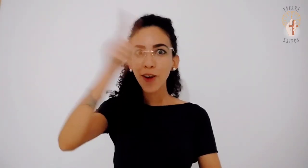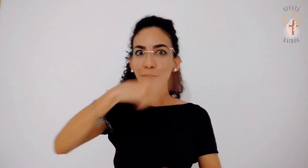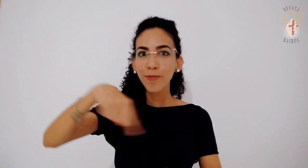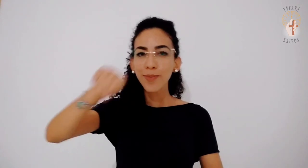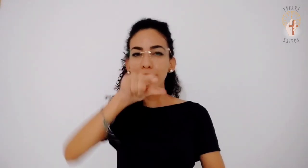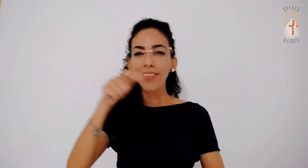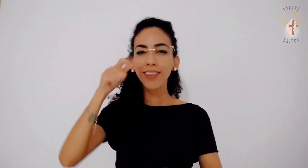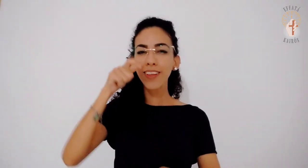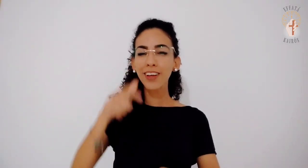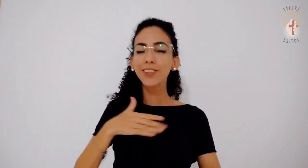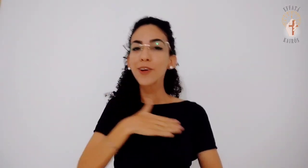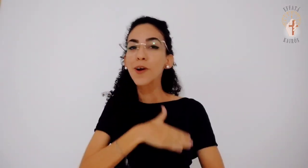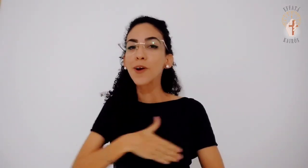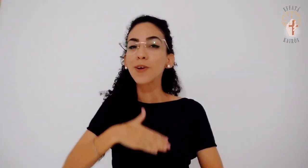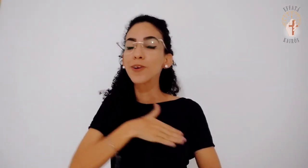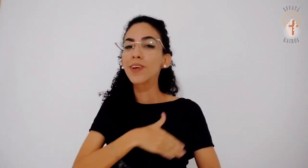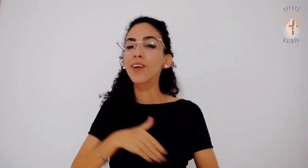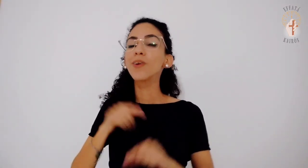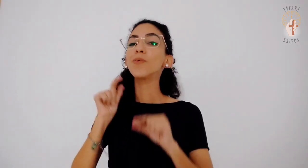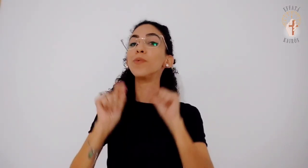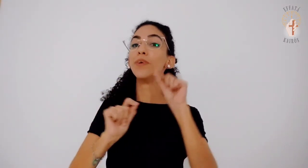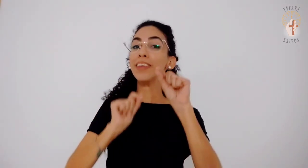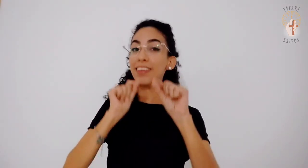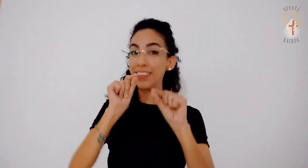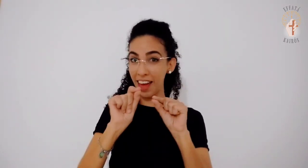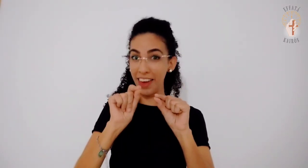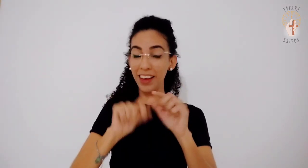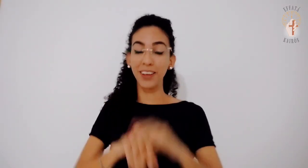Are you anxious to know?